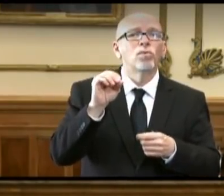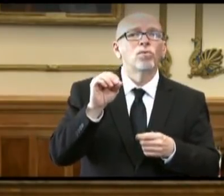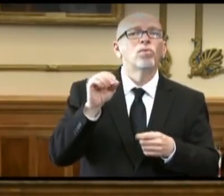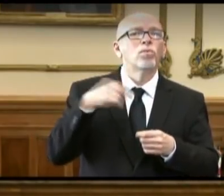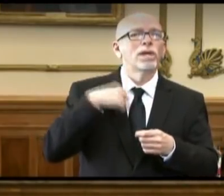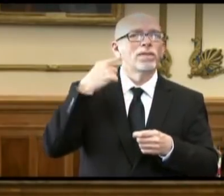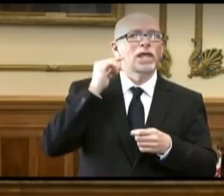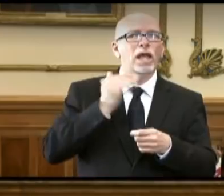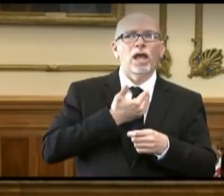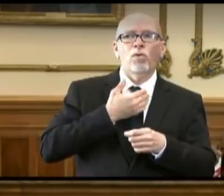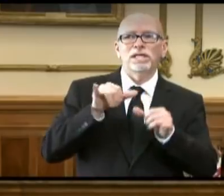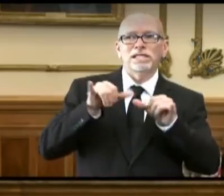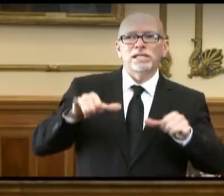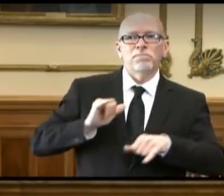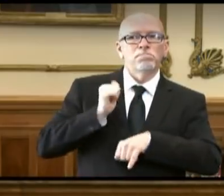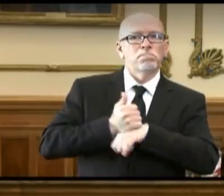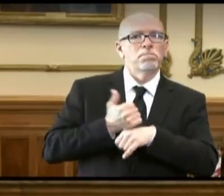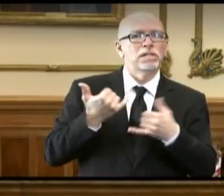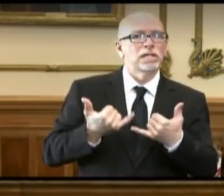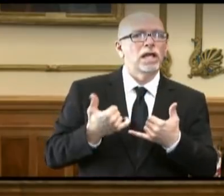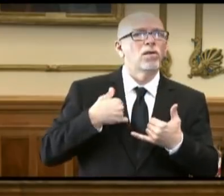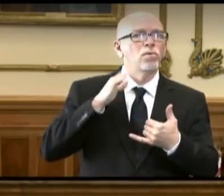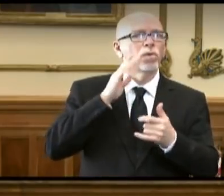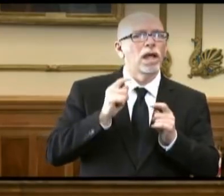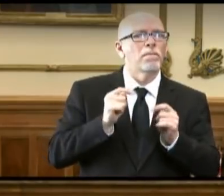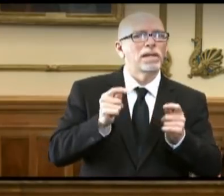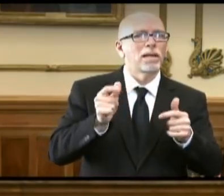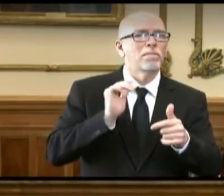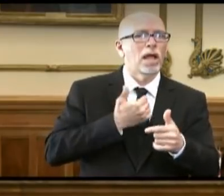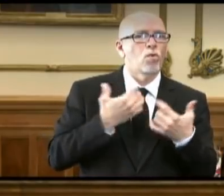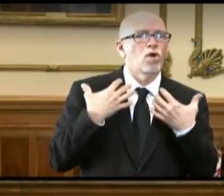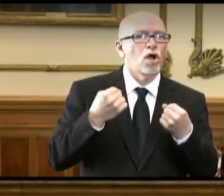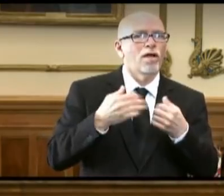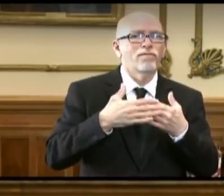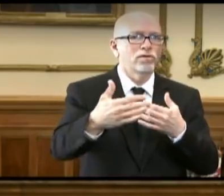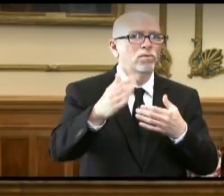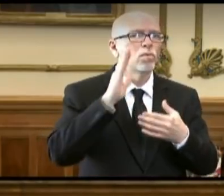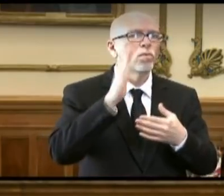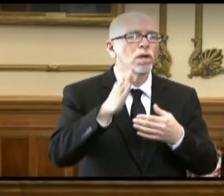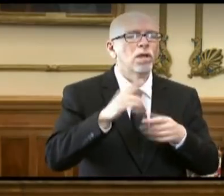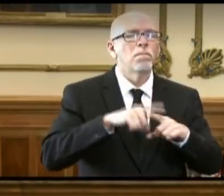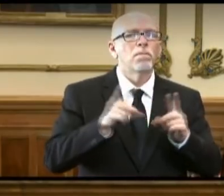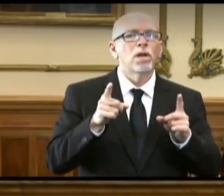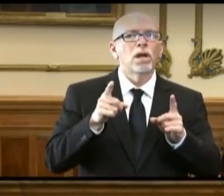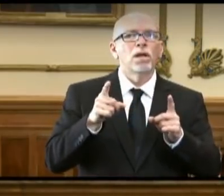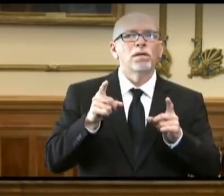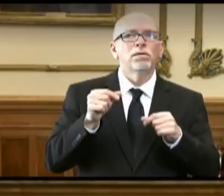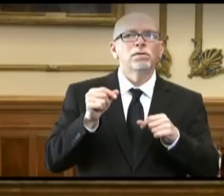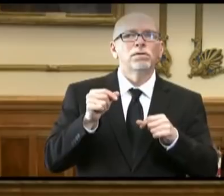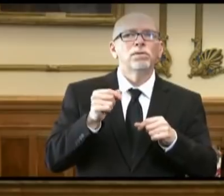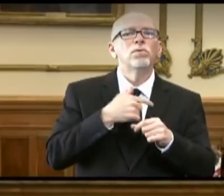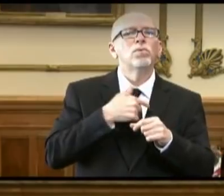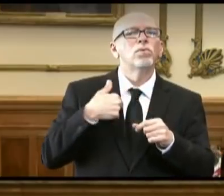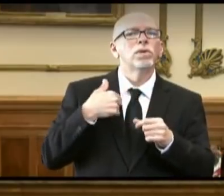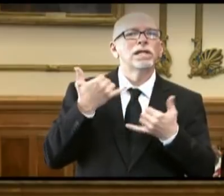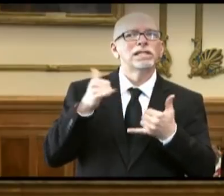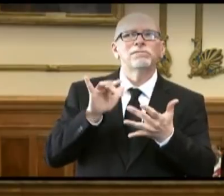WE HAVE PEOPLE MAKING DECISIONS TODAY WHERE THEIR BUSINESS WON'T OPEN FOR 2 1/2 TO 3 YEARS. WE THINK THE STRUCTURE WE HAVE IN PLACE IS GOING TO SPEED UP